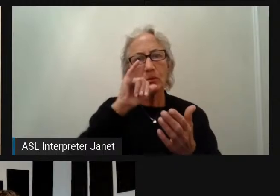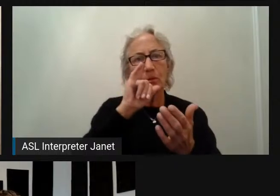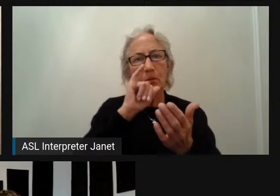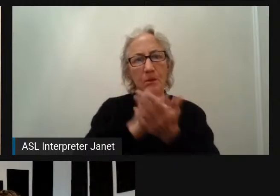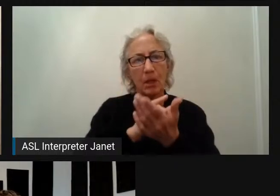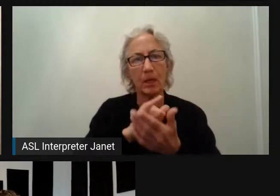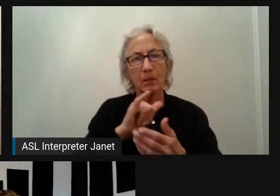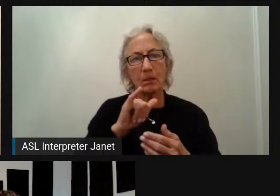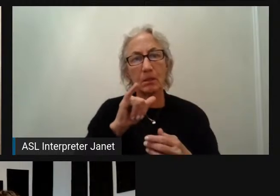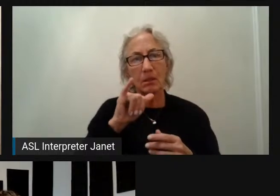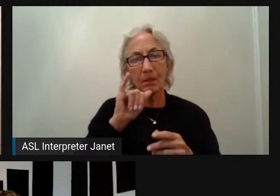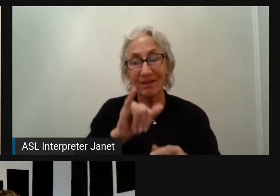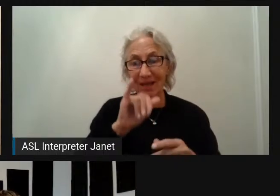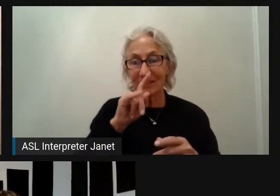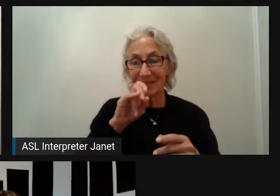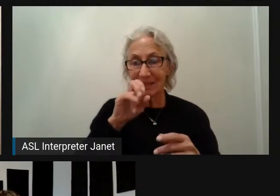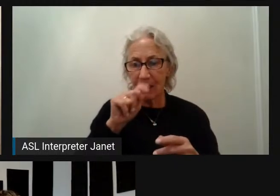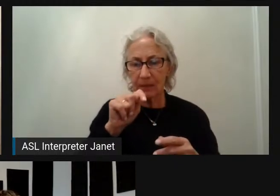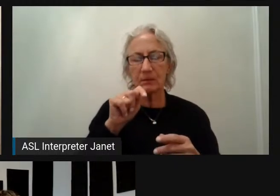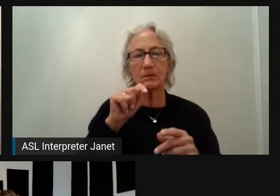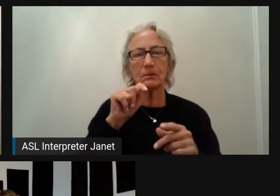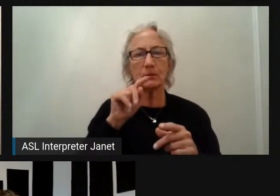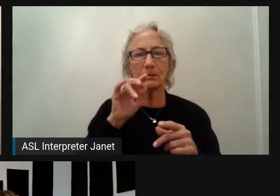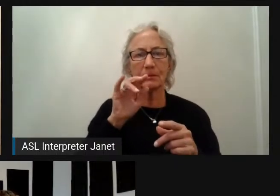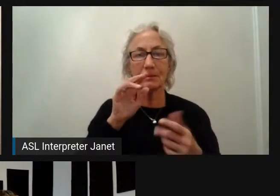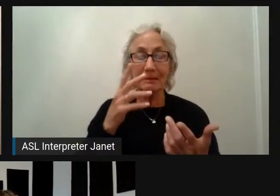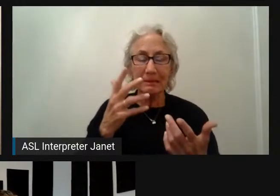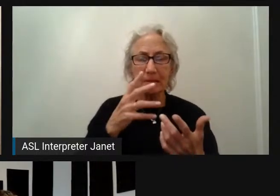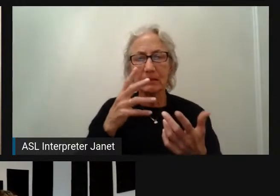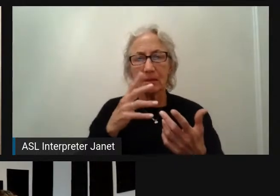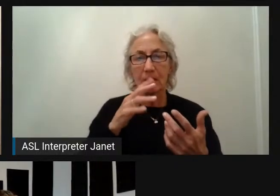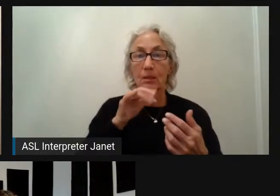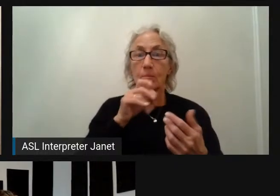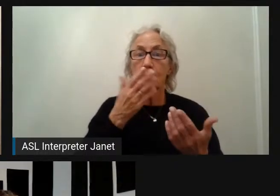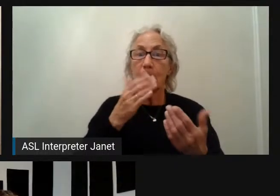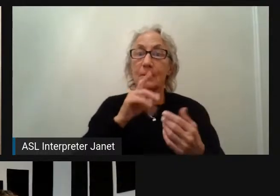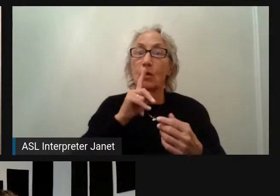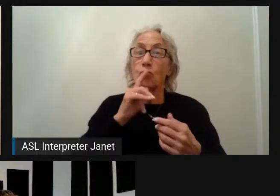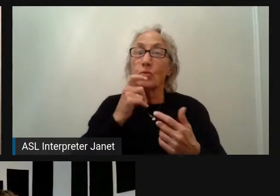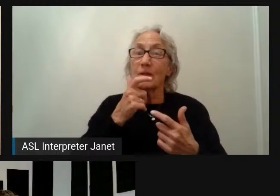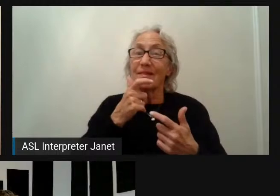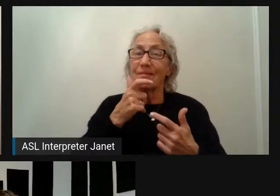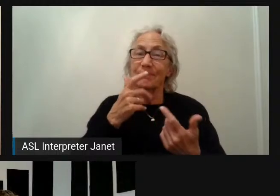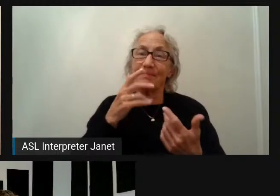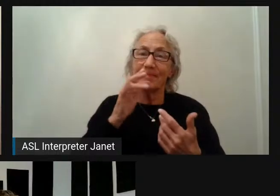accessible product and on the other hand the developer will not be frustrated because he will learn that adding this